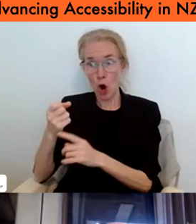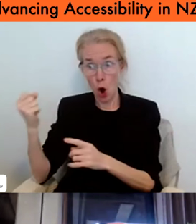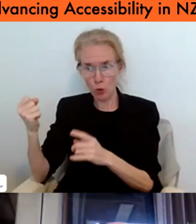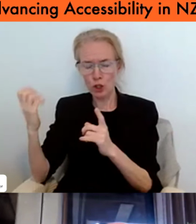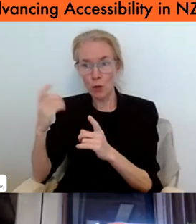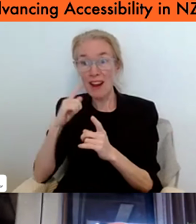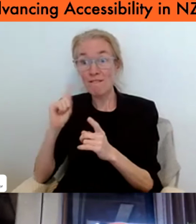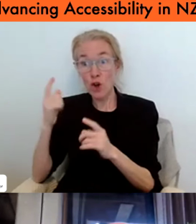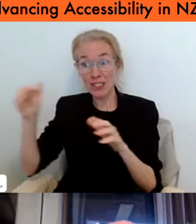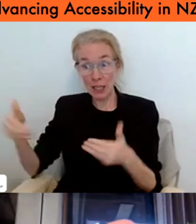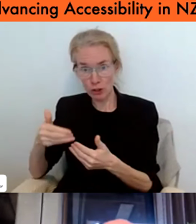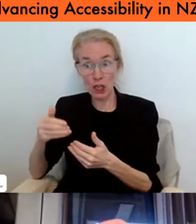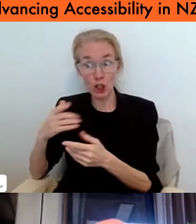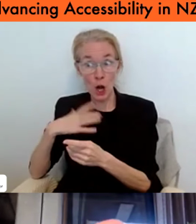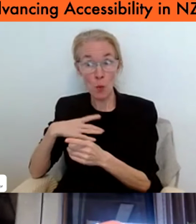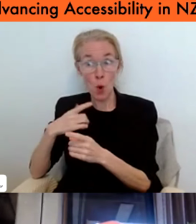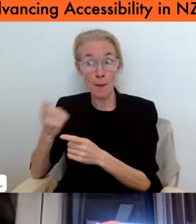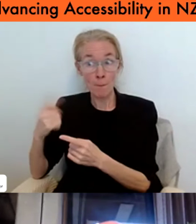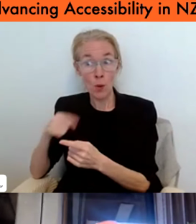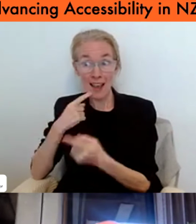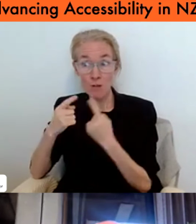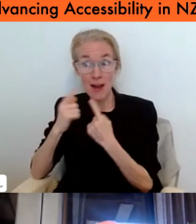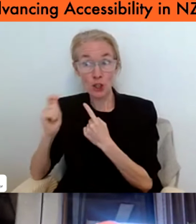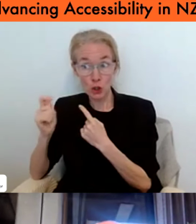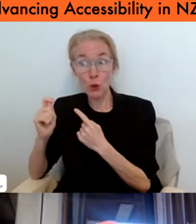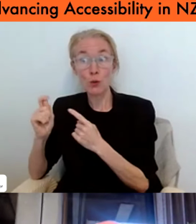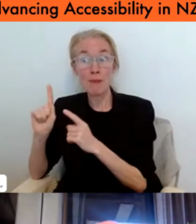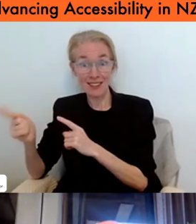your fire for now. Helen, you're up next. Just initial statement,